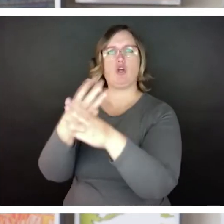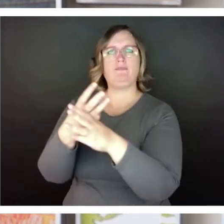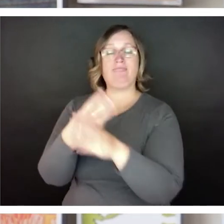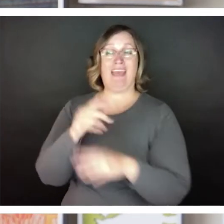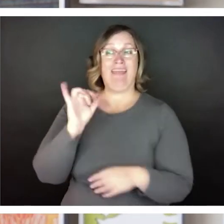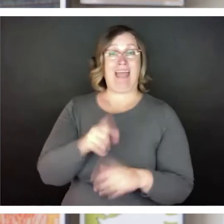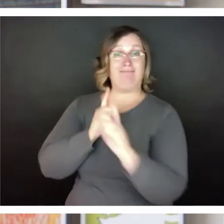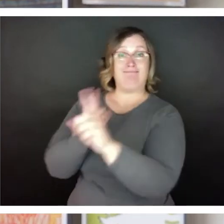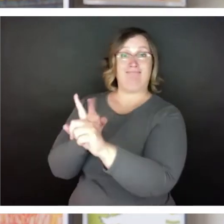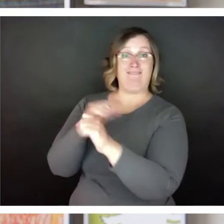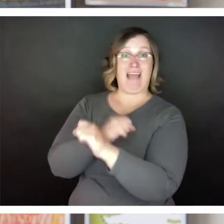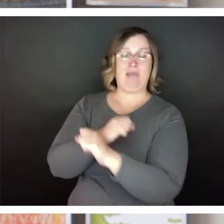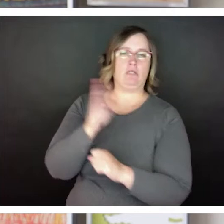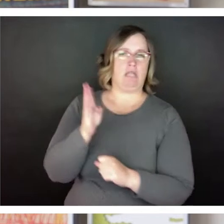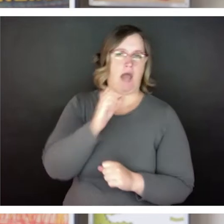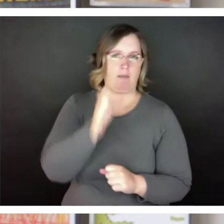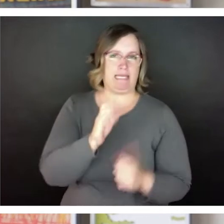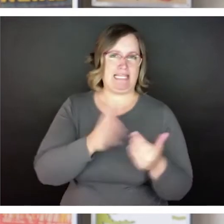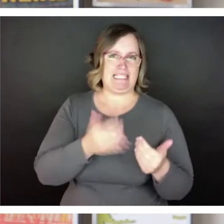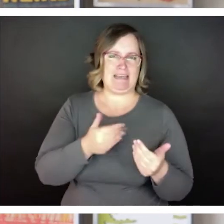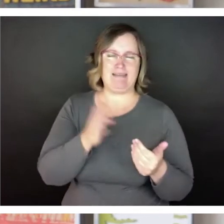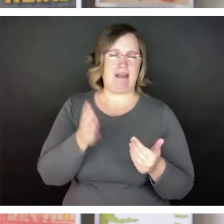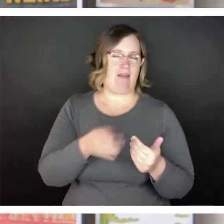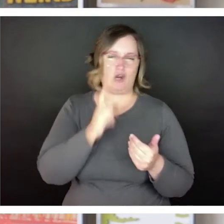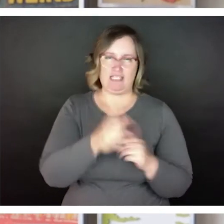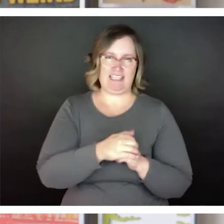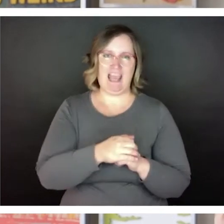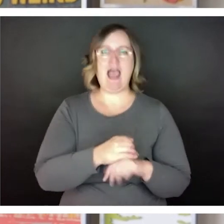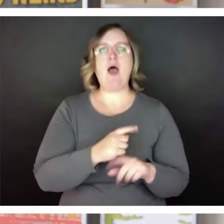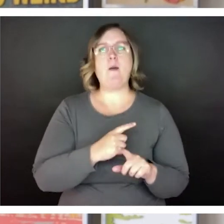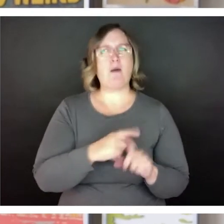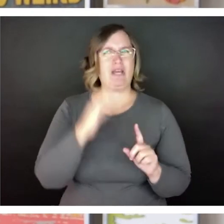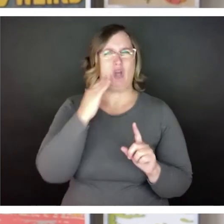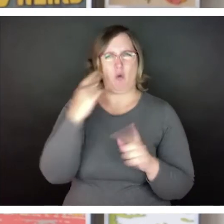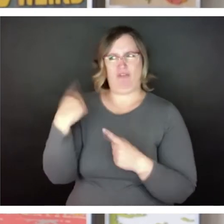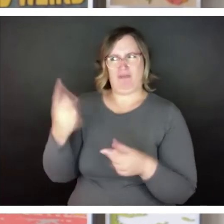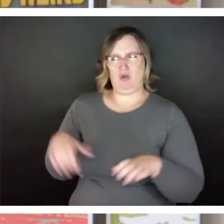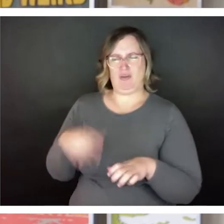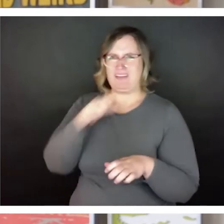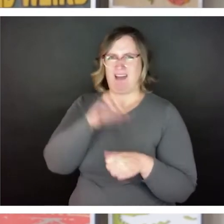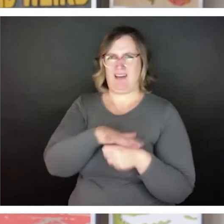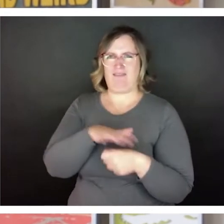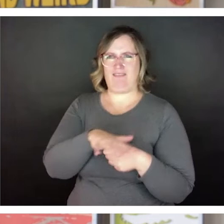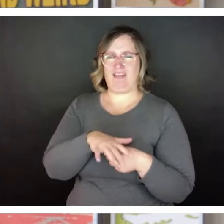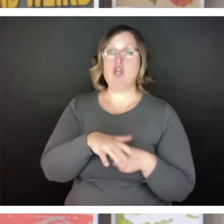It never is, but we know the status quo just won't do, so as you move your tassels from one side to the other,